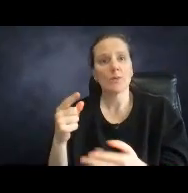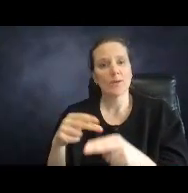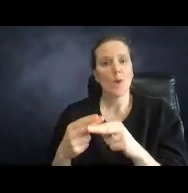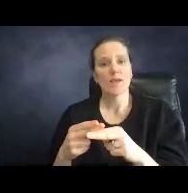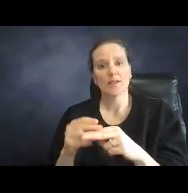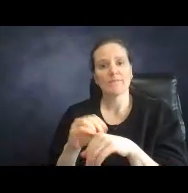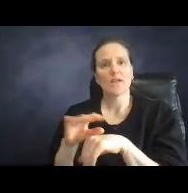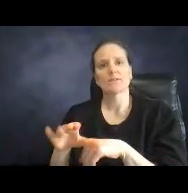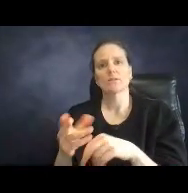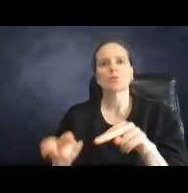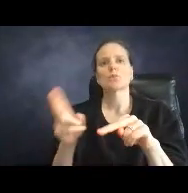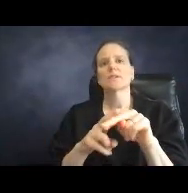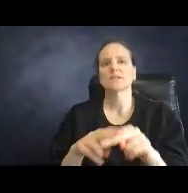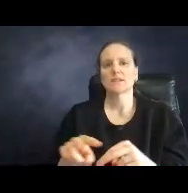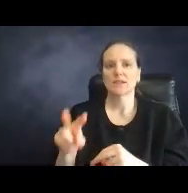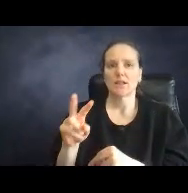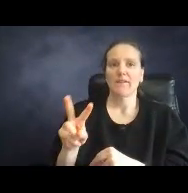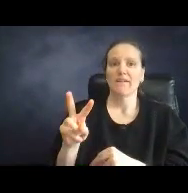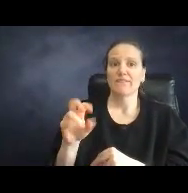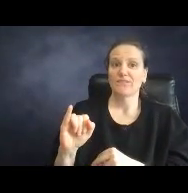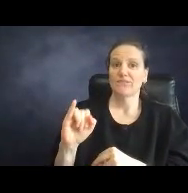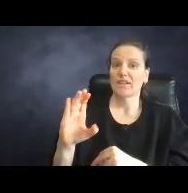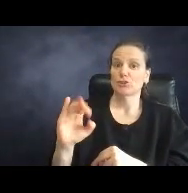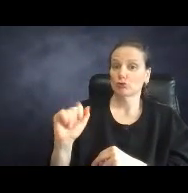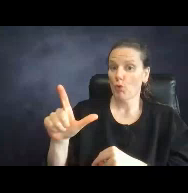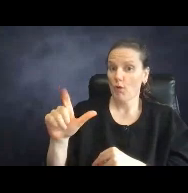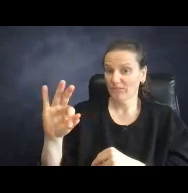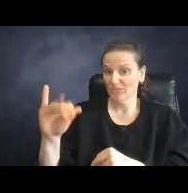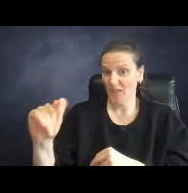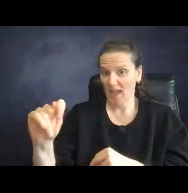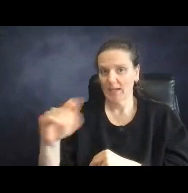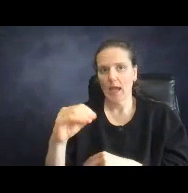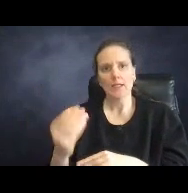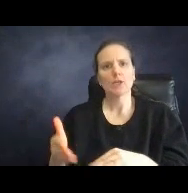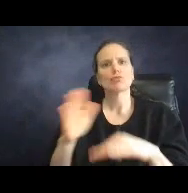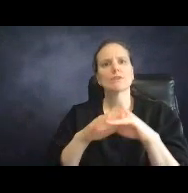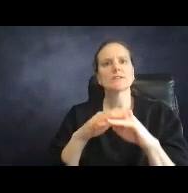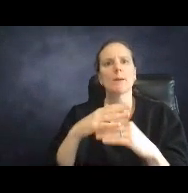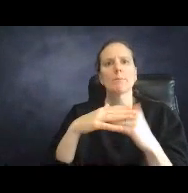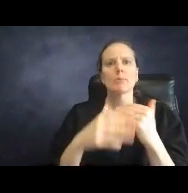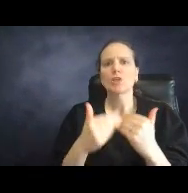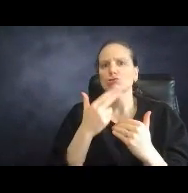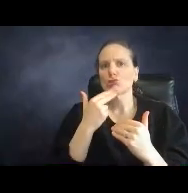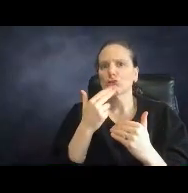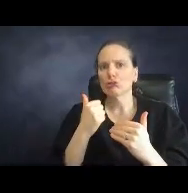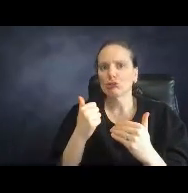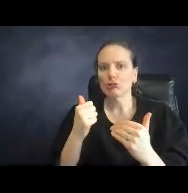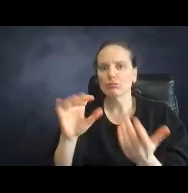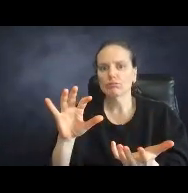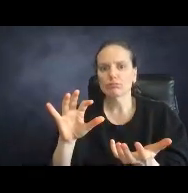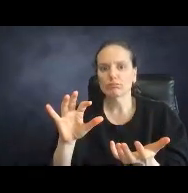We know that it incre creates blood sugar dysregulation. We know that it creates inflammation. And, and for the context of this talk today,